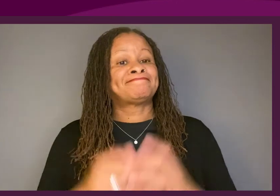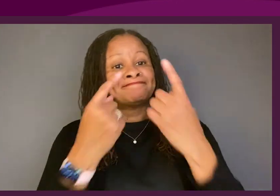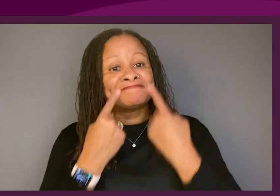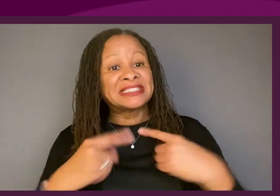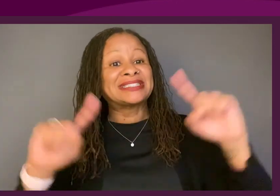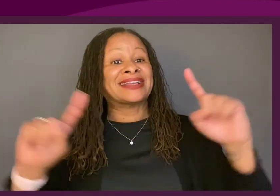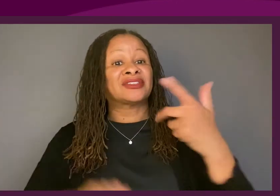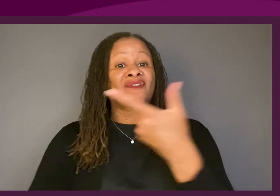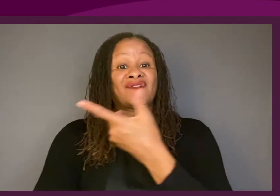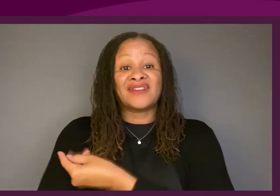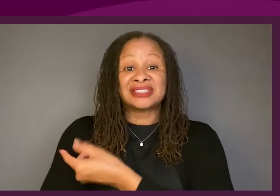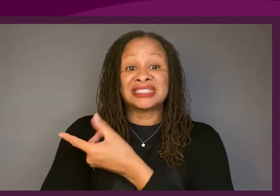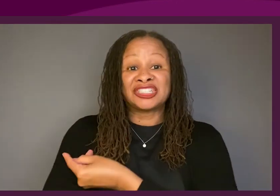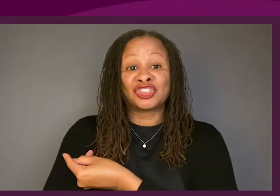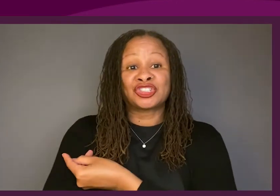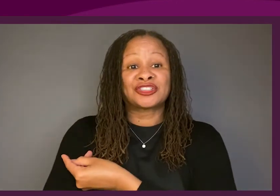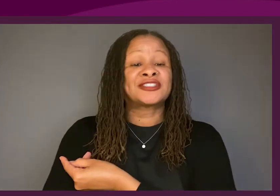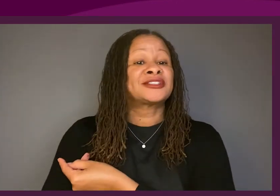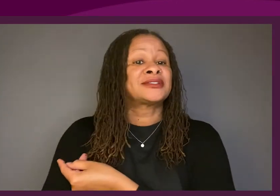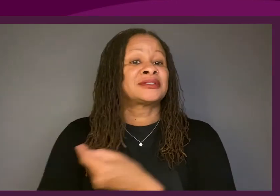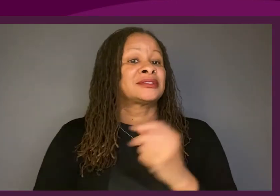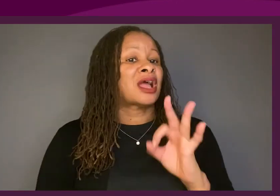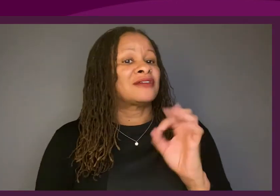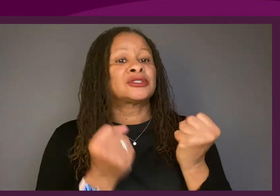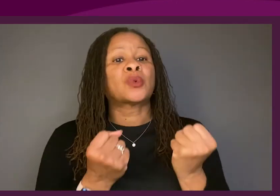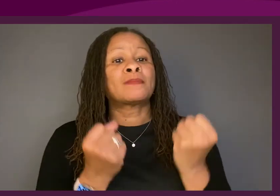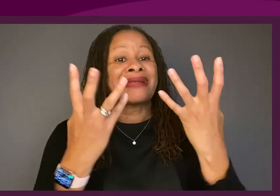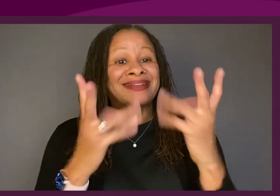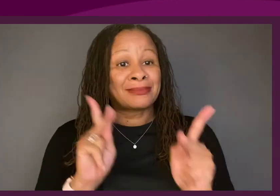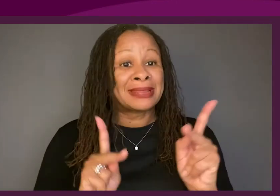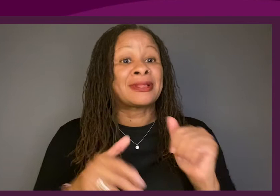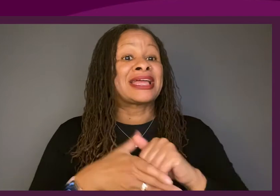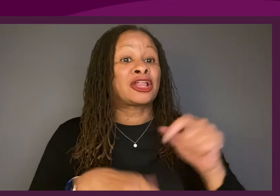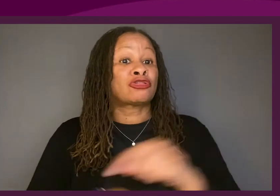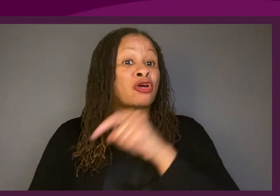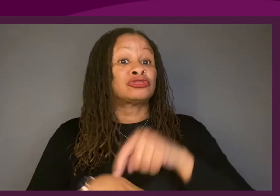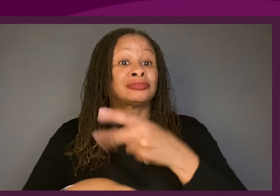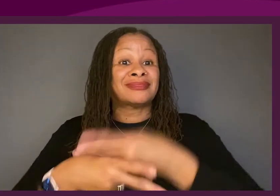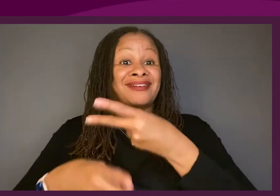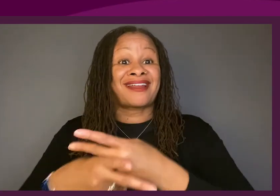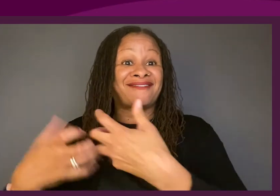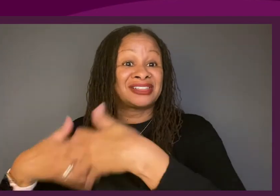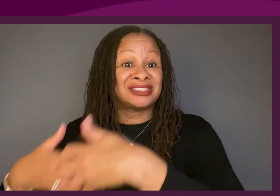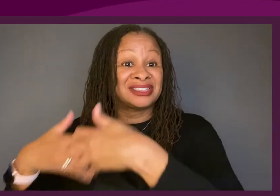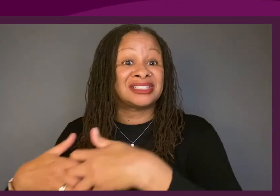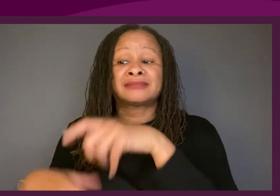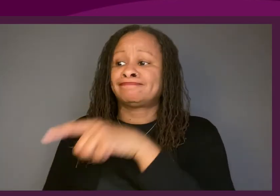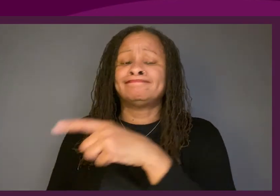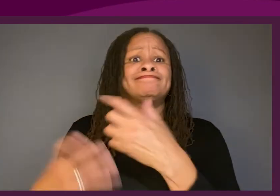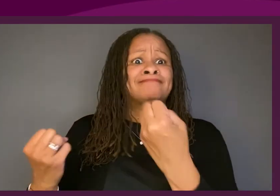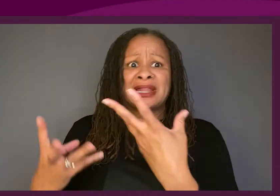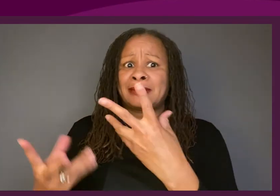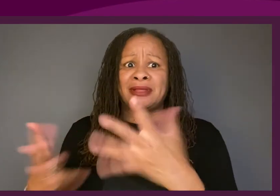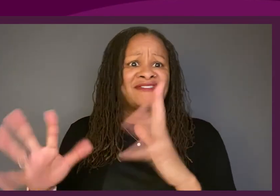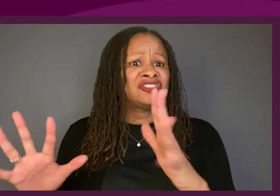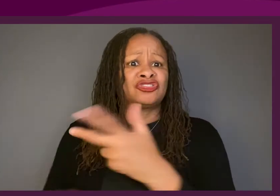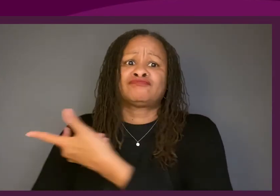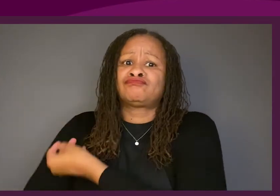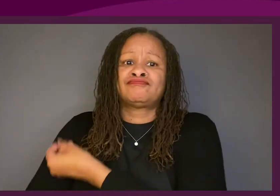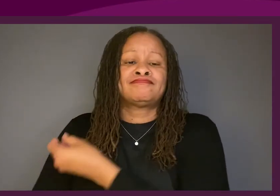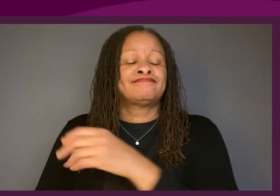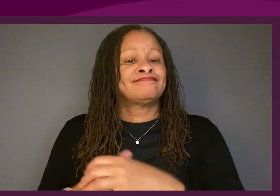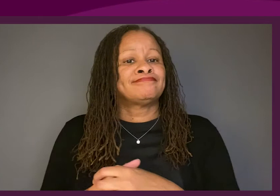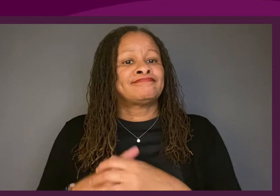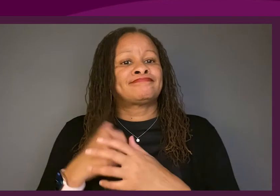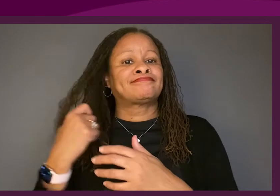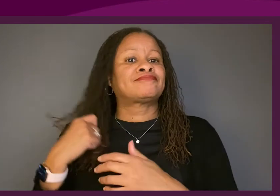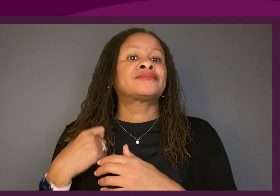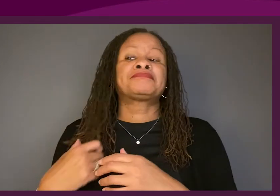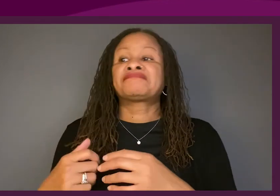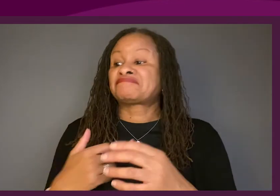care facilities, despite all of that, less than 50% of staff in those facilities have